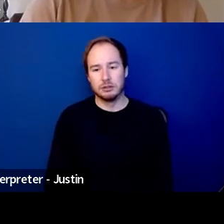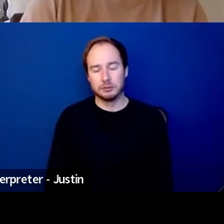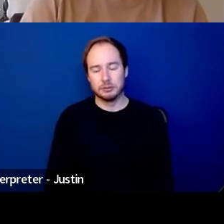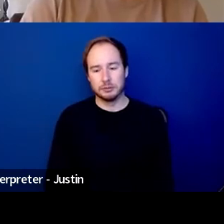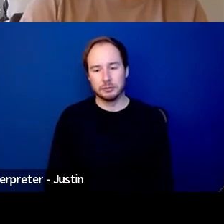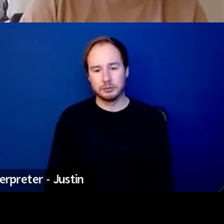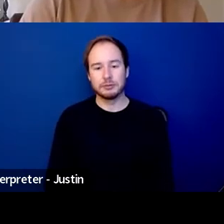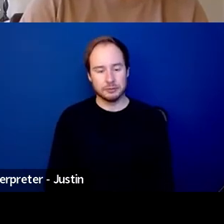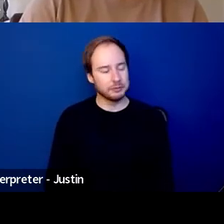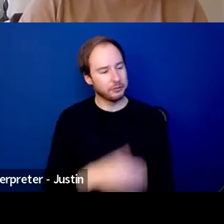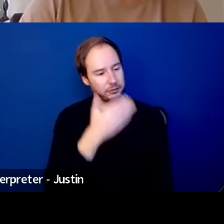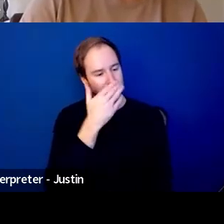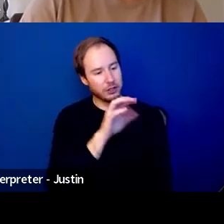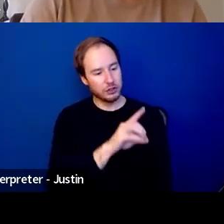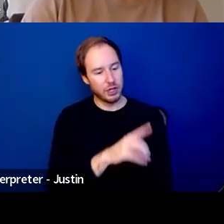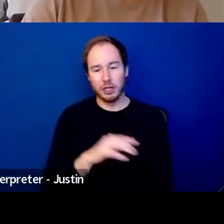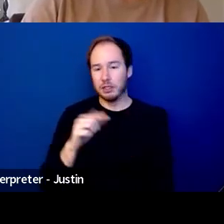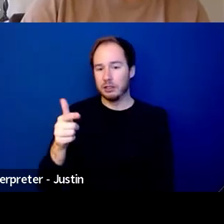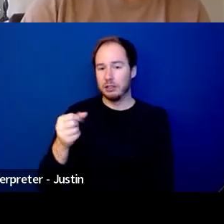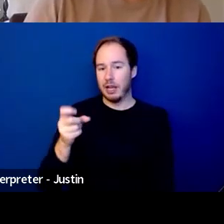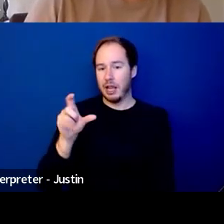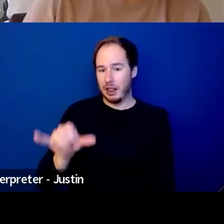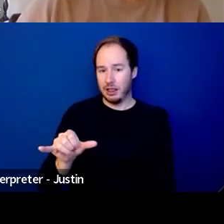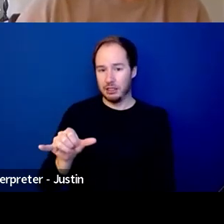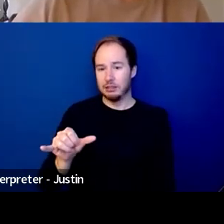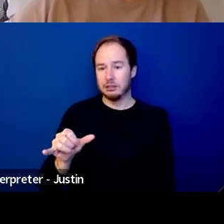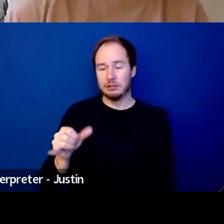Thank you so much, Chad. And, Ashley, any thoughts on this one?